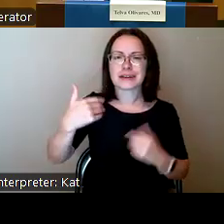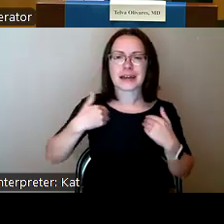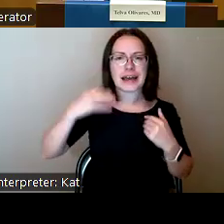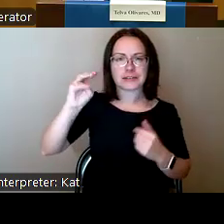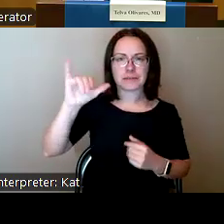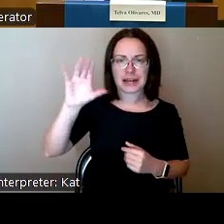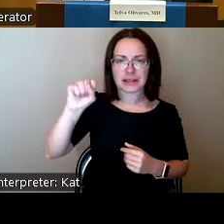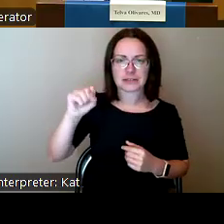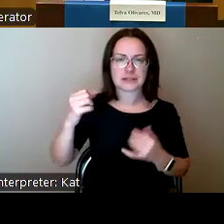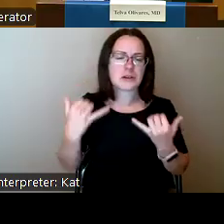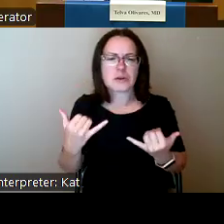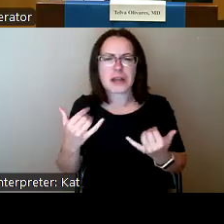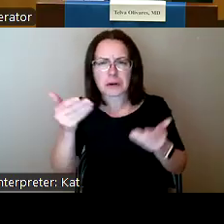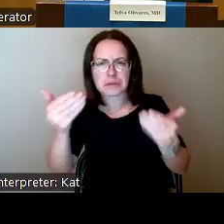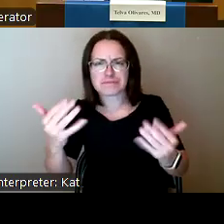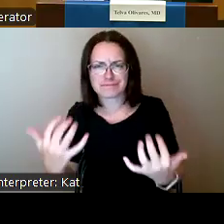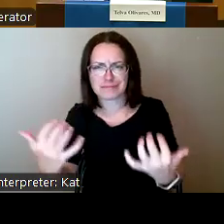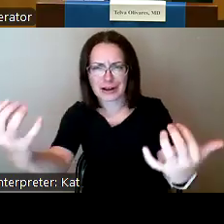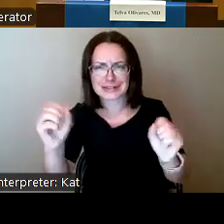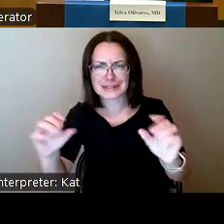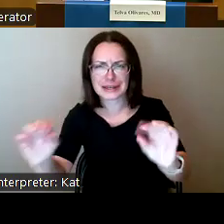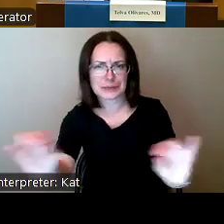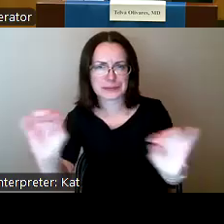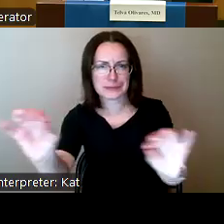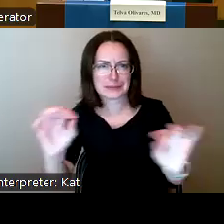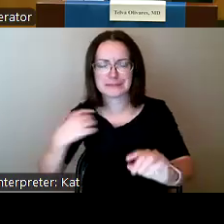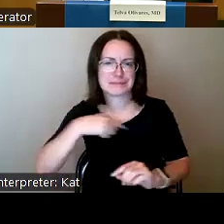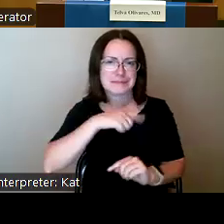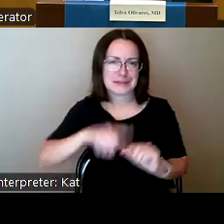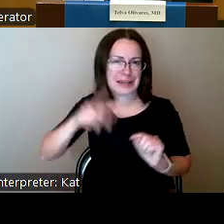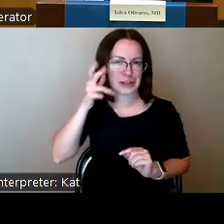so go ahead. You can whisper amongst yourselves, but once it actually starts, you'll you won't need